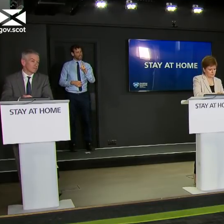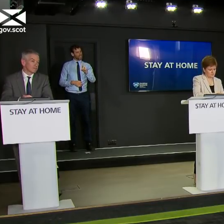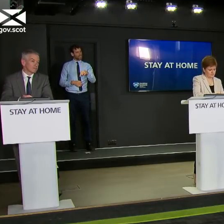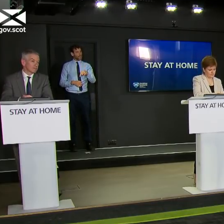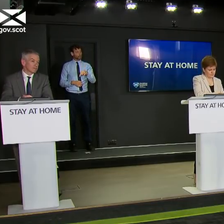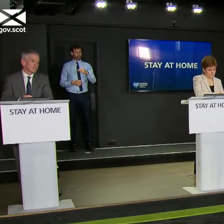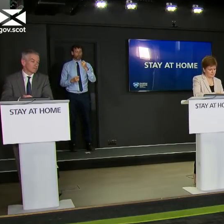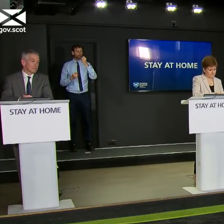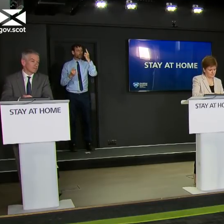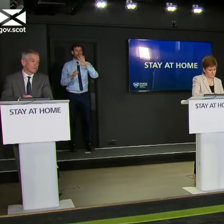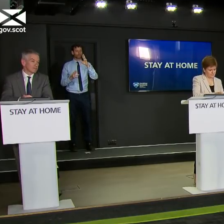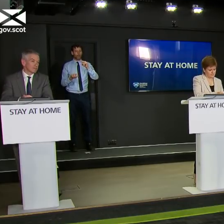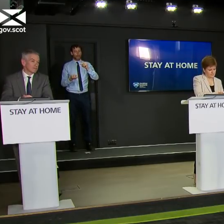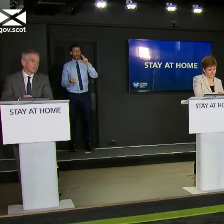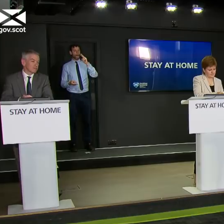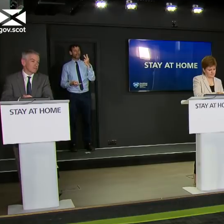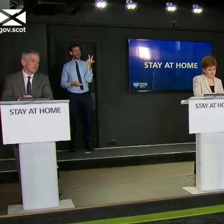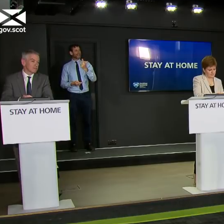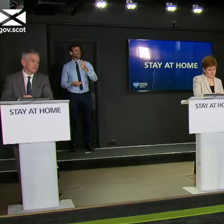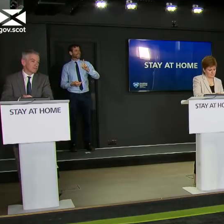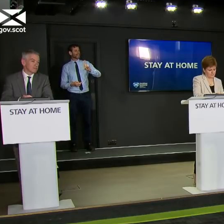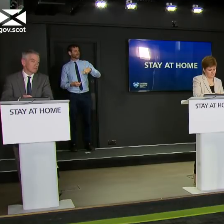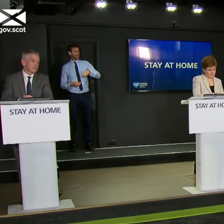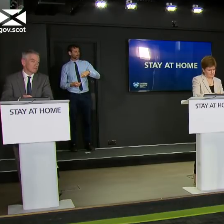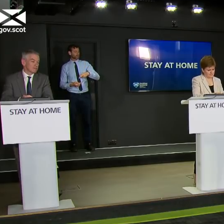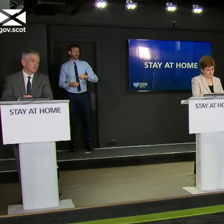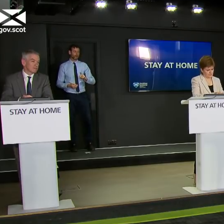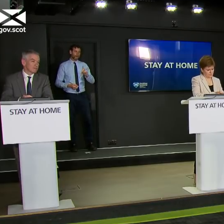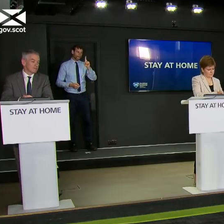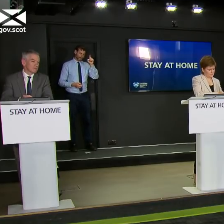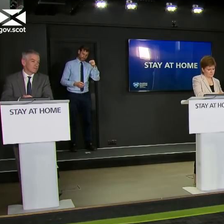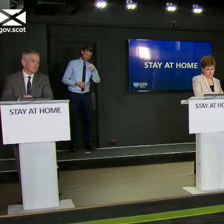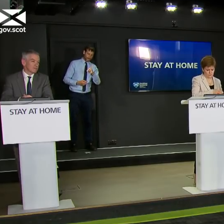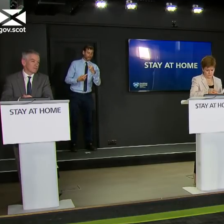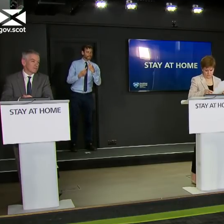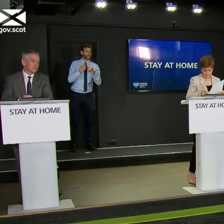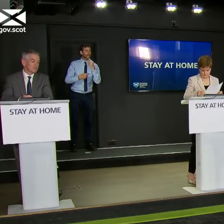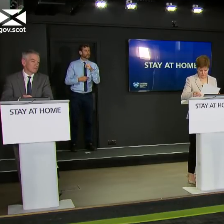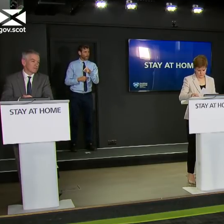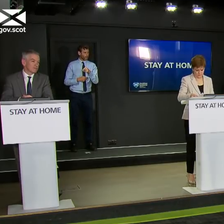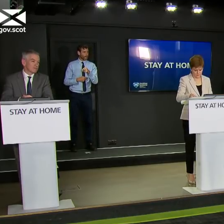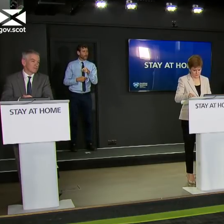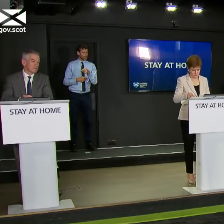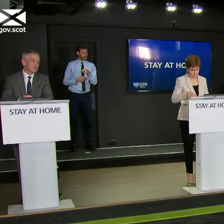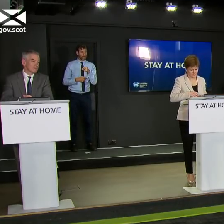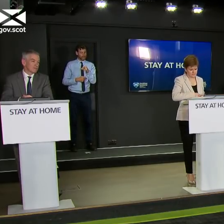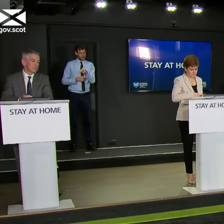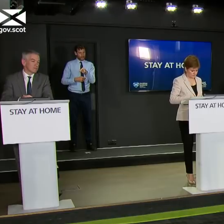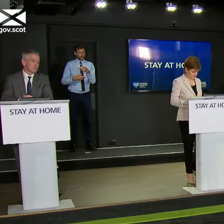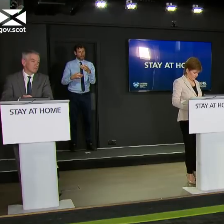revised up to around 18,000 to later. It later emerged that data includes four weeks of material